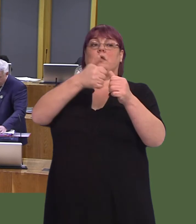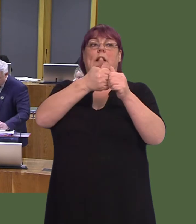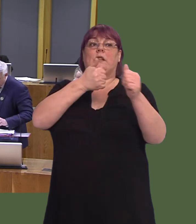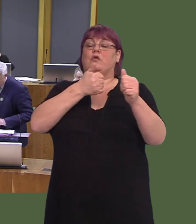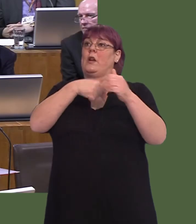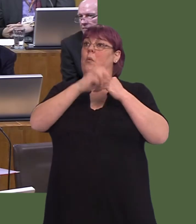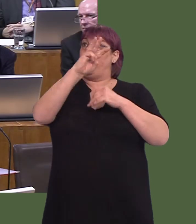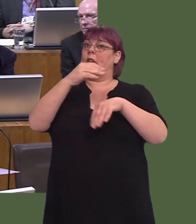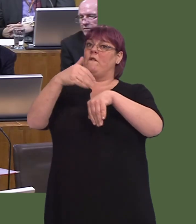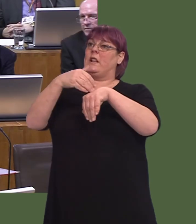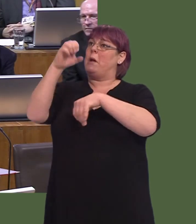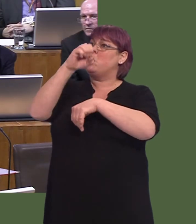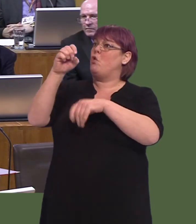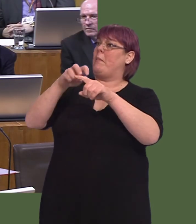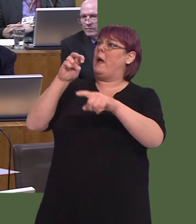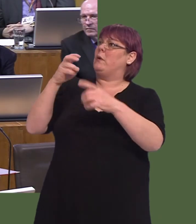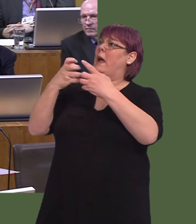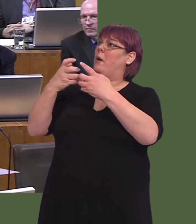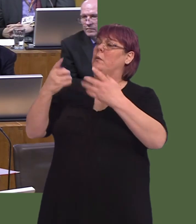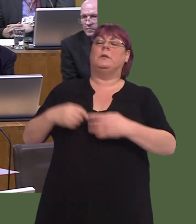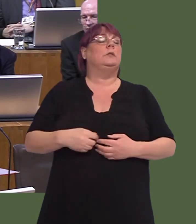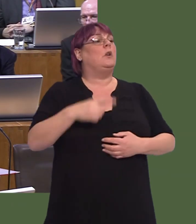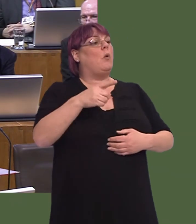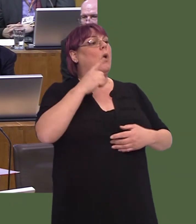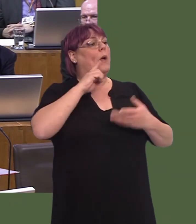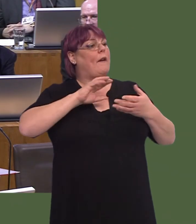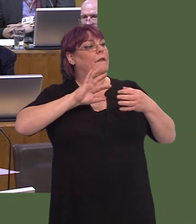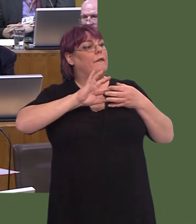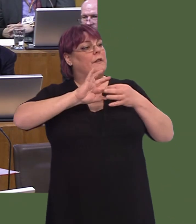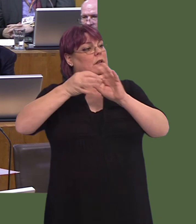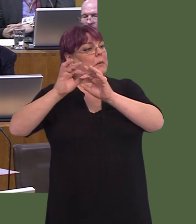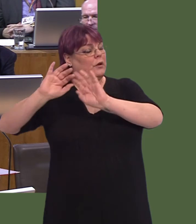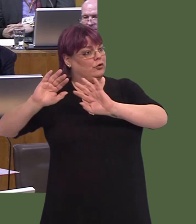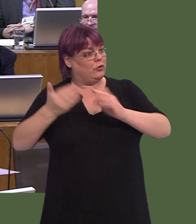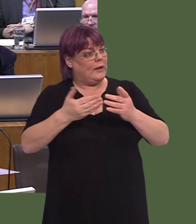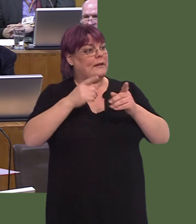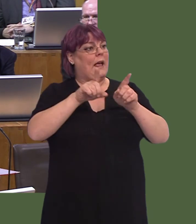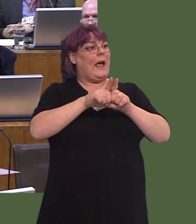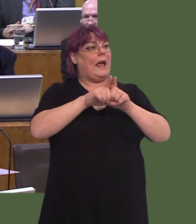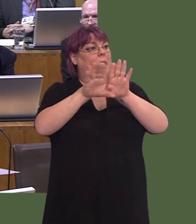depends on integrated international supply chains and pan-European regulation through the European Medicines Agency.